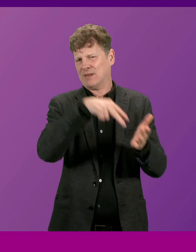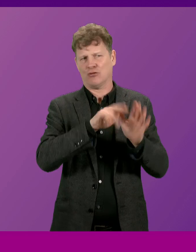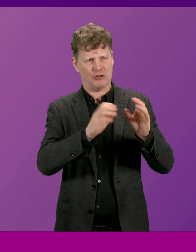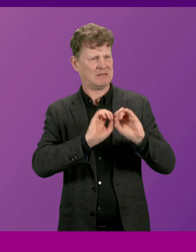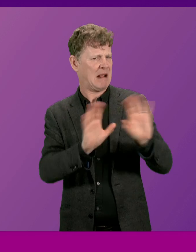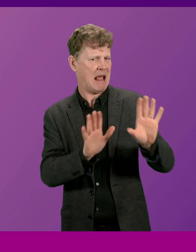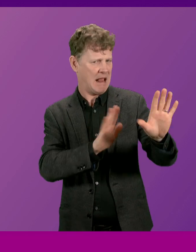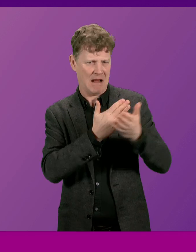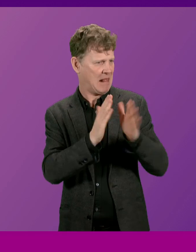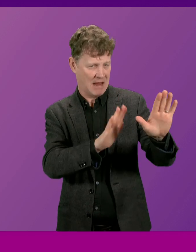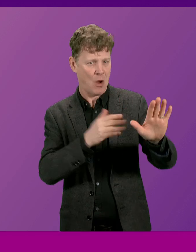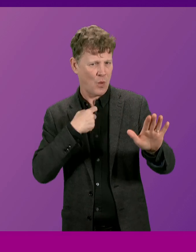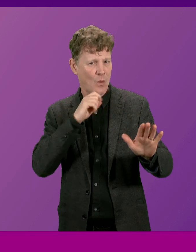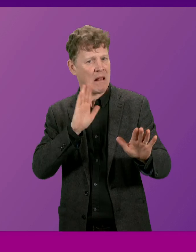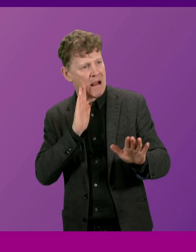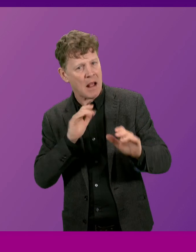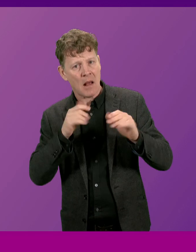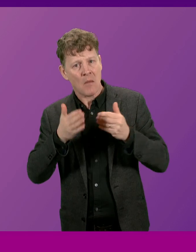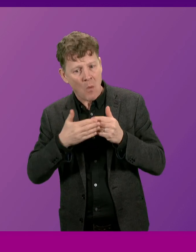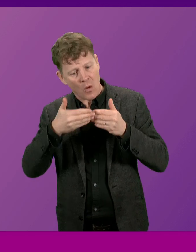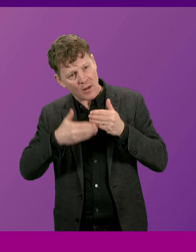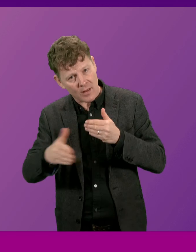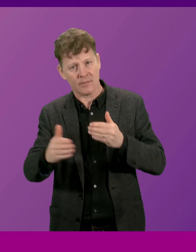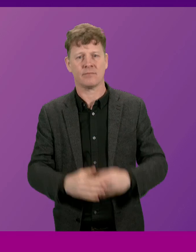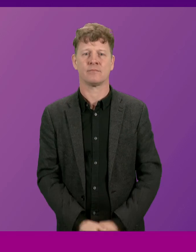of course, hear more from the Lord Advocate as the case is considered.